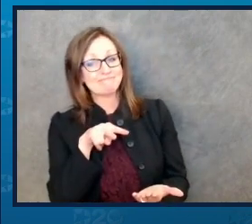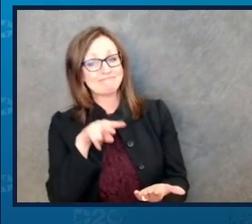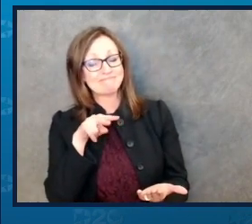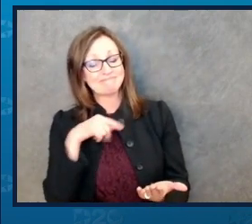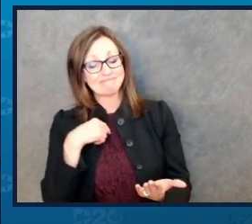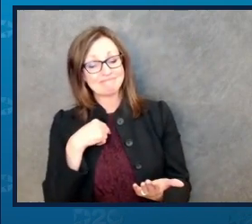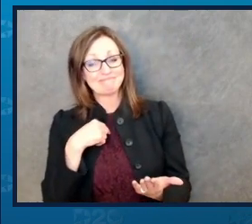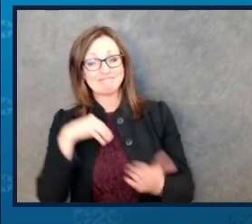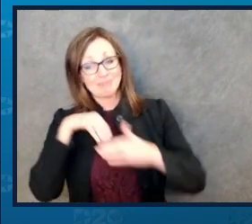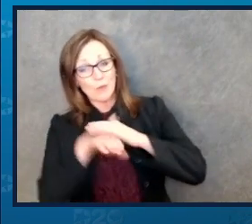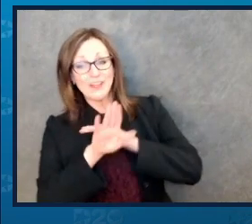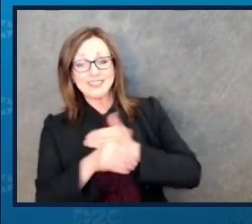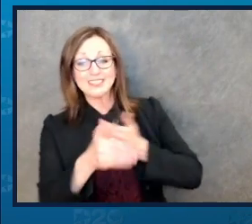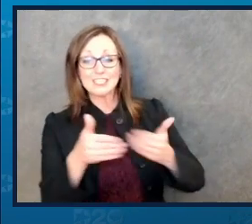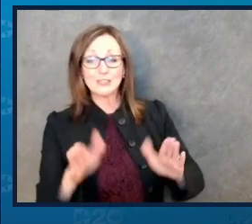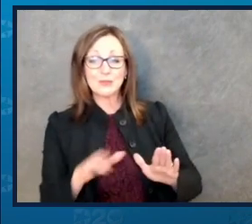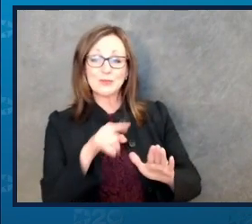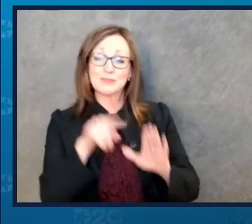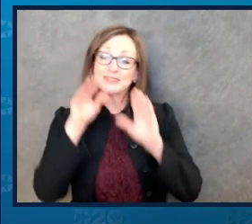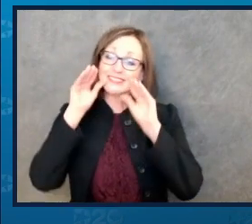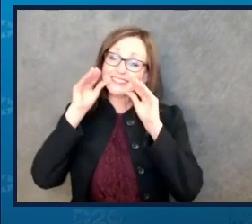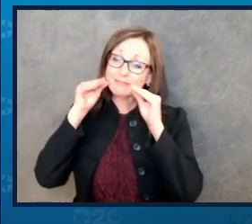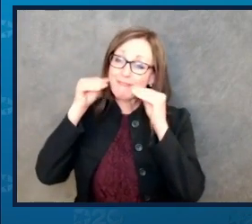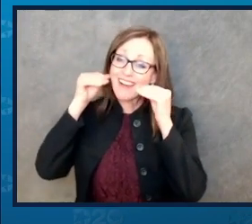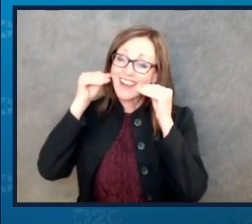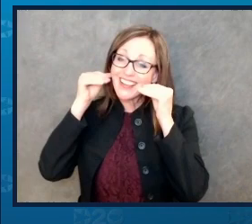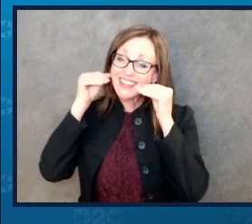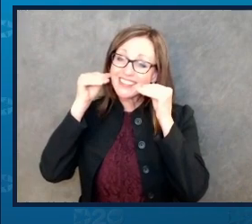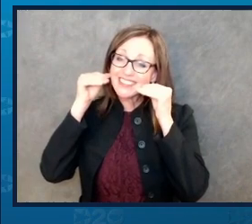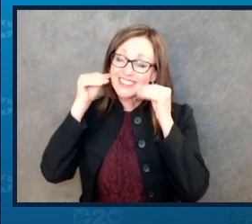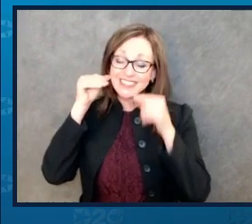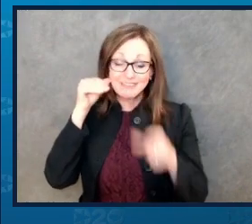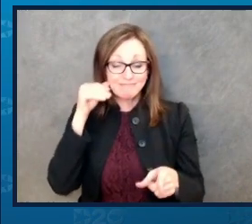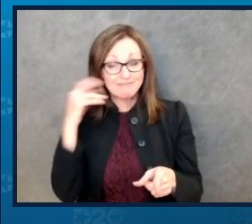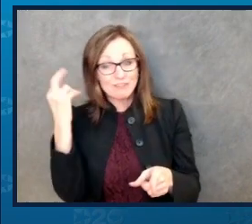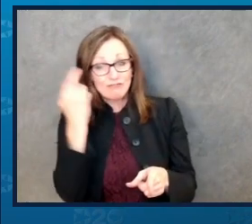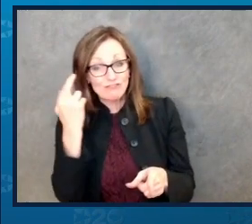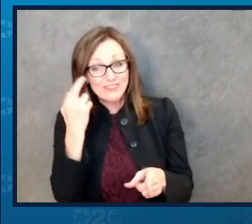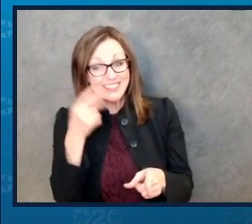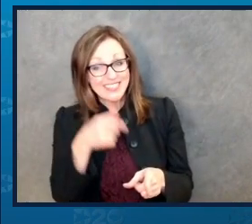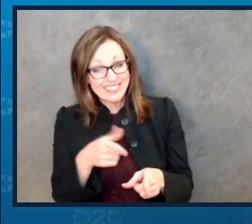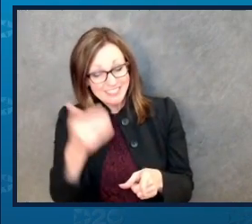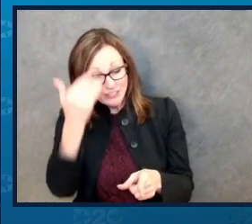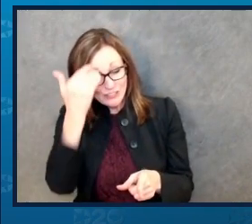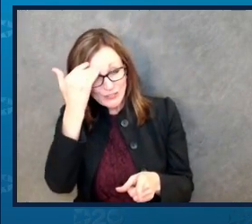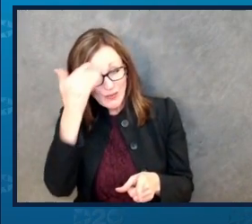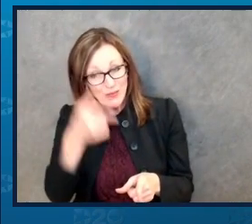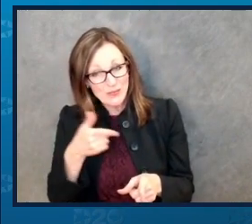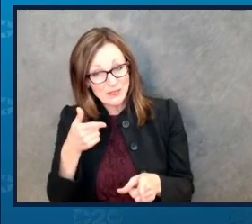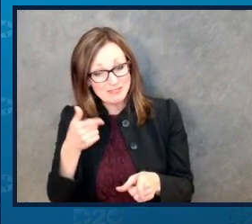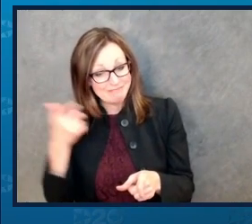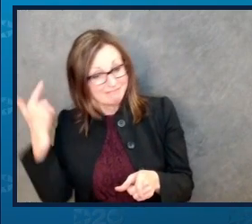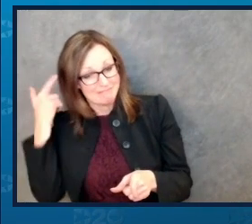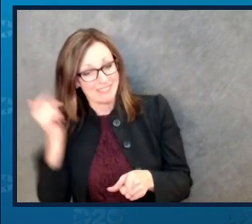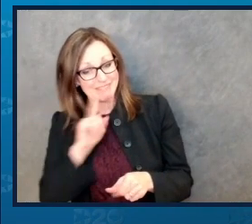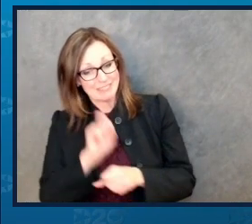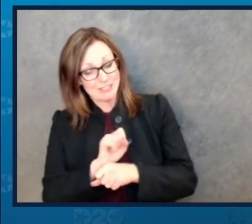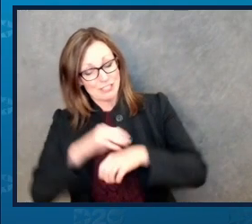SHOWS WHEN I WALK IN THE ROOM. I AM UNSURE IF HE KNOWS A GUNSHOT HAS HAPPENING CHANGED HIS LIFE.